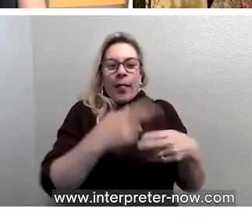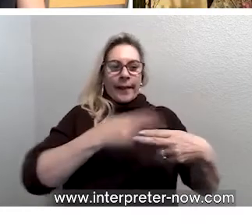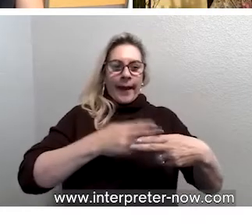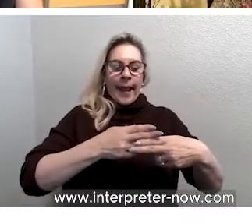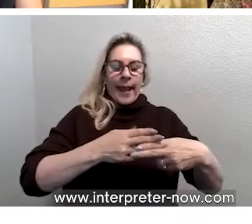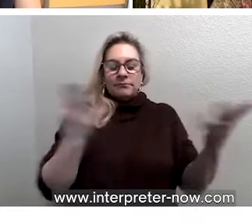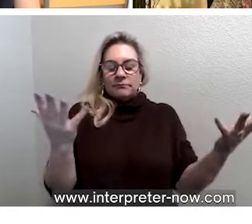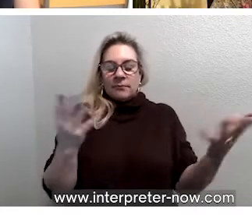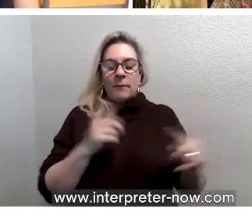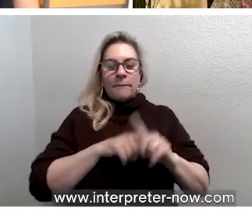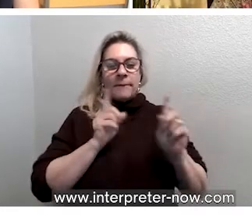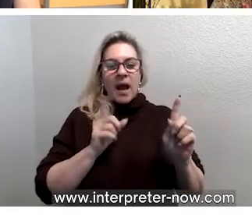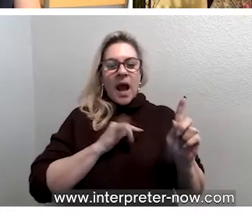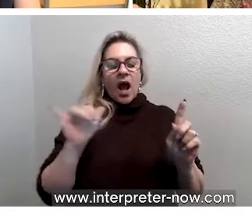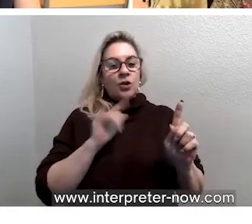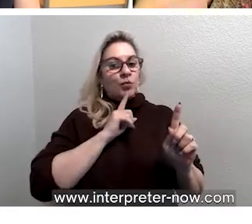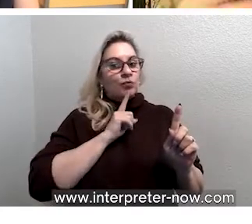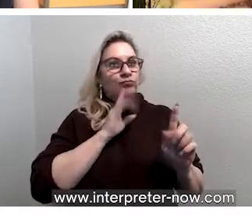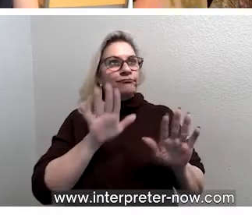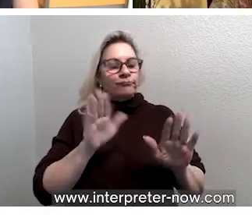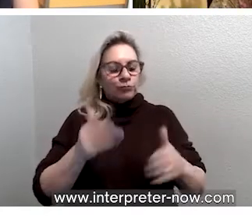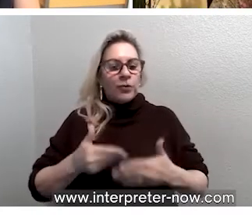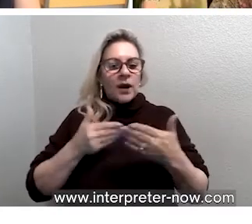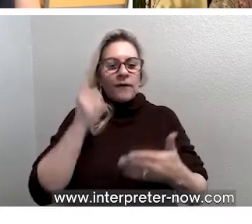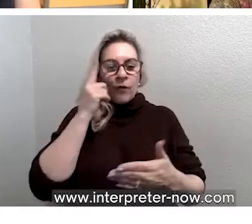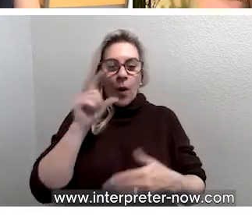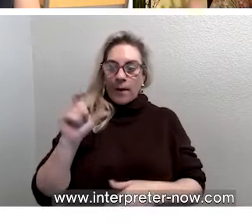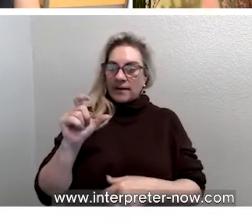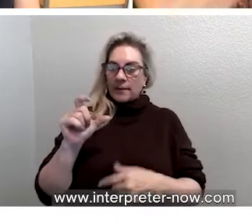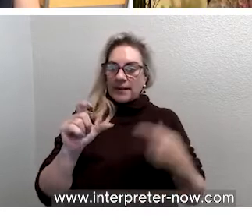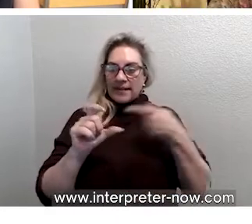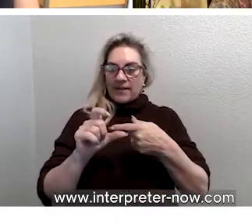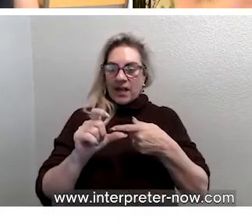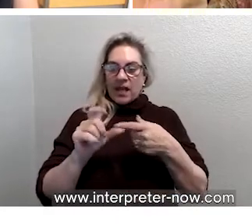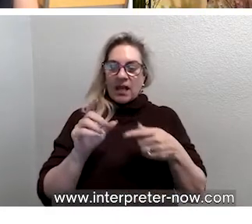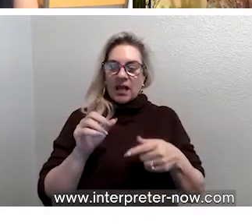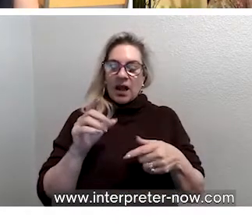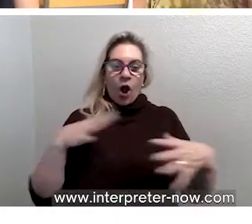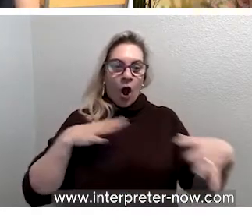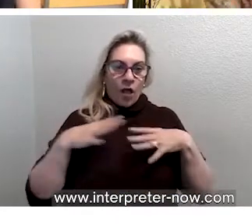I also really recommend it for Muslims specifically, though, again, holidays are a thing in many,